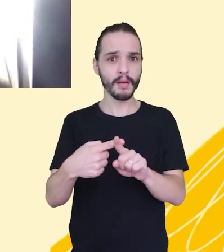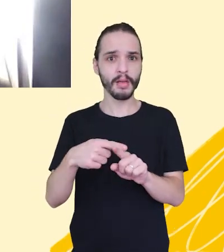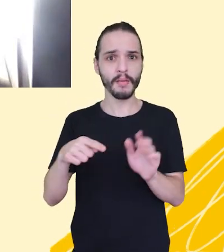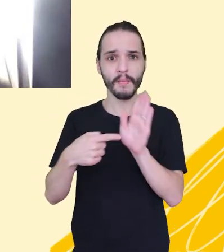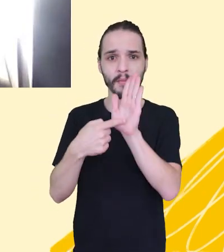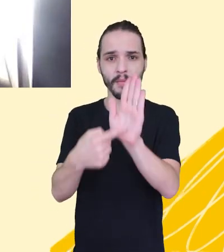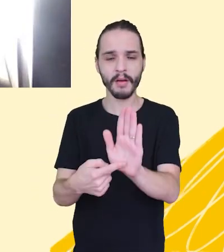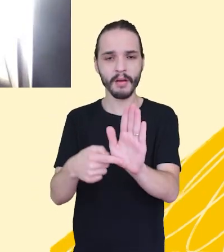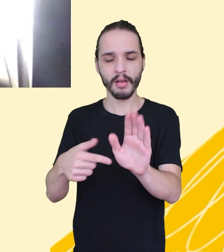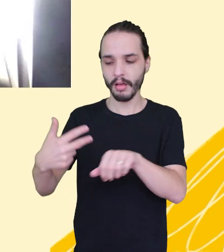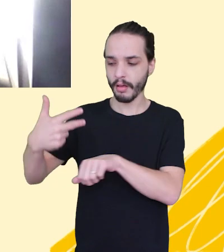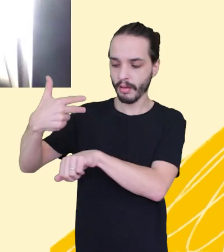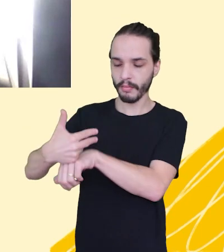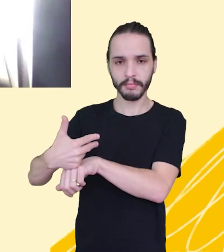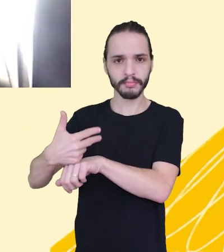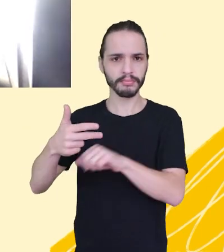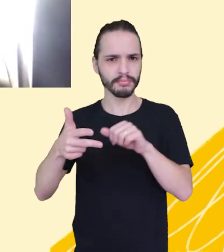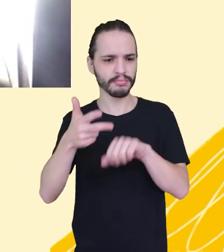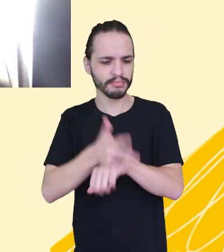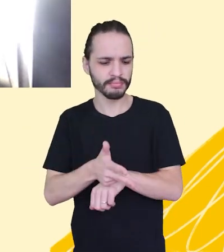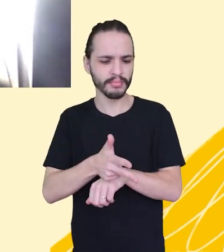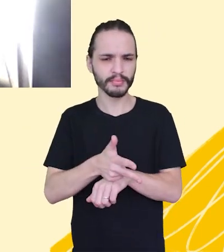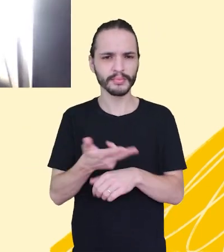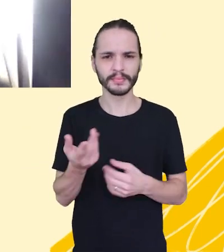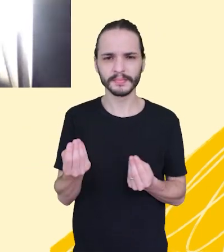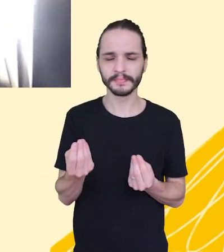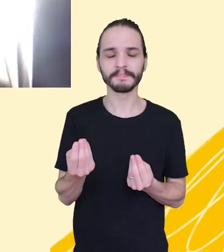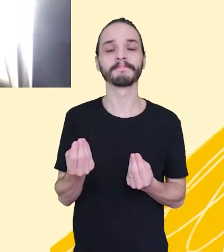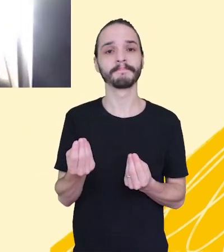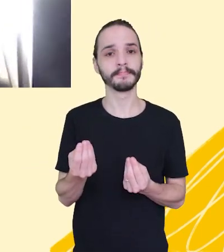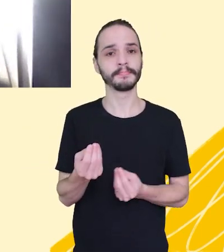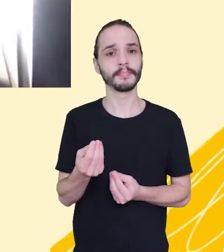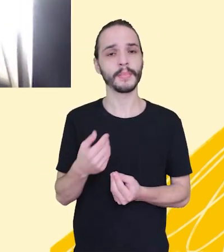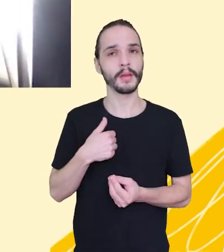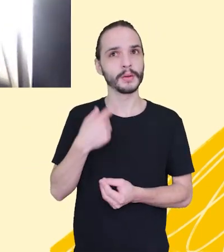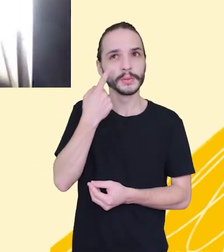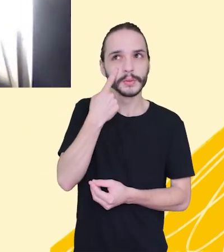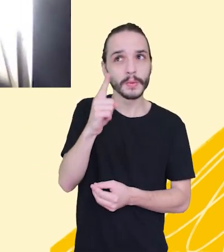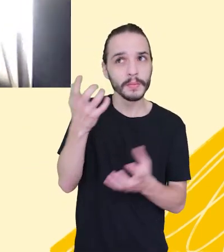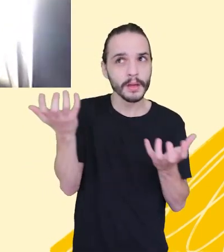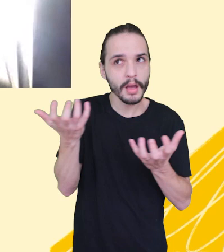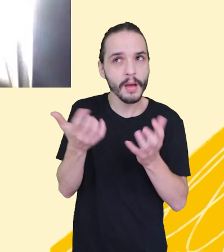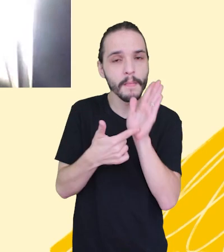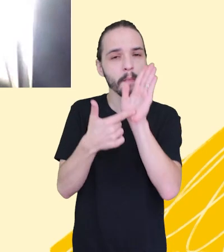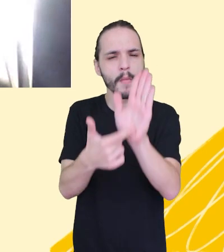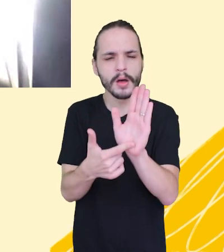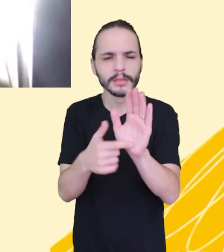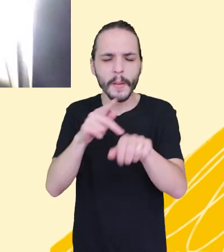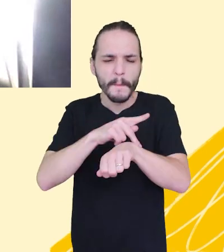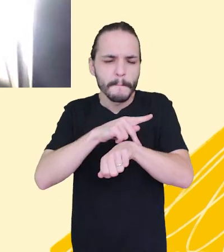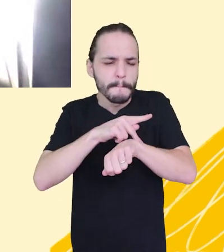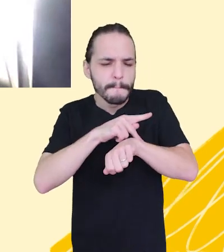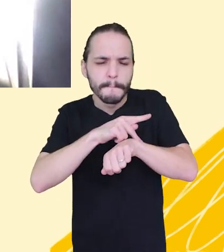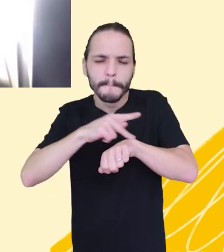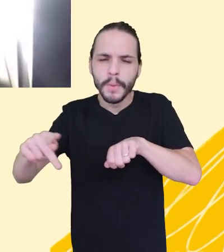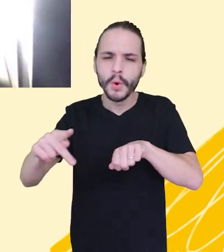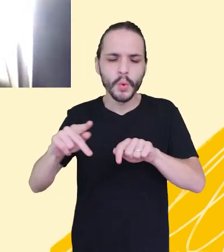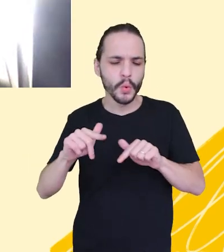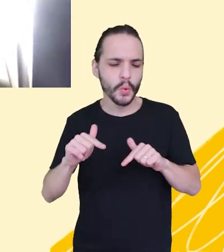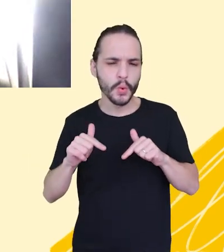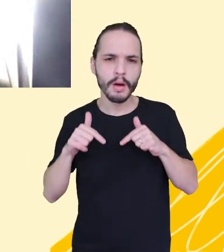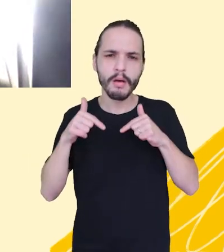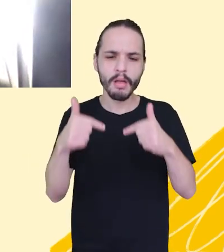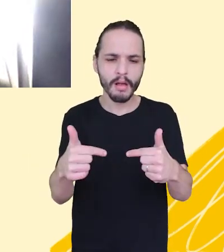And when I find out that I want to show this action, very pure.